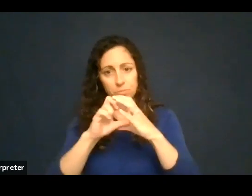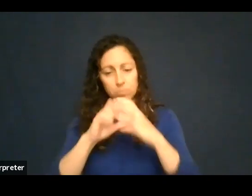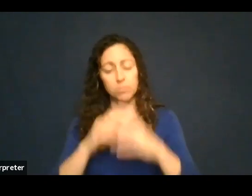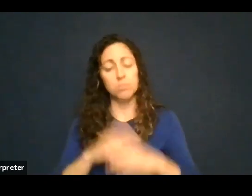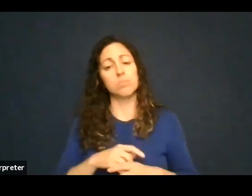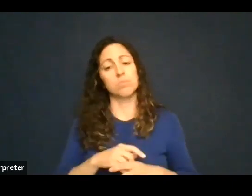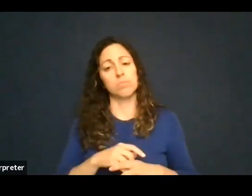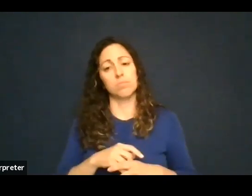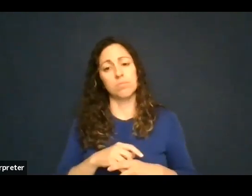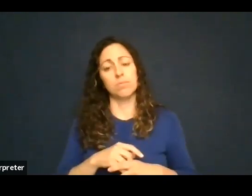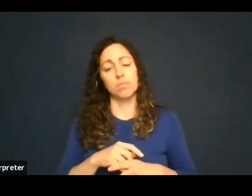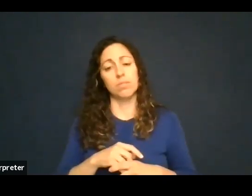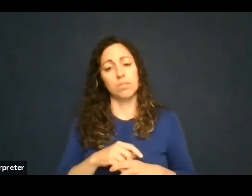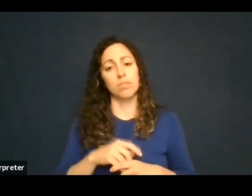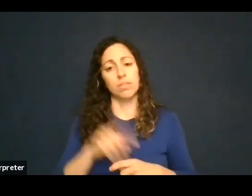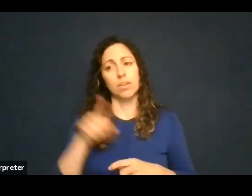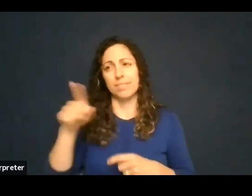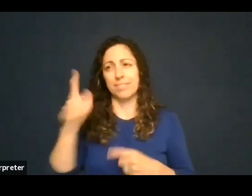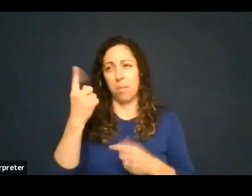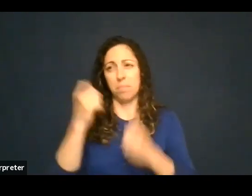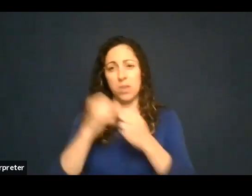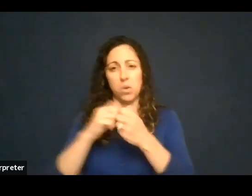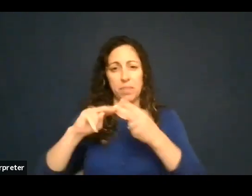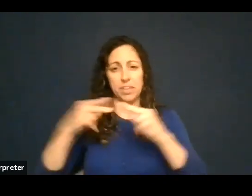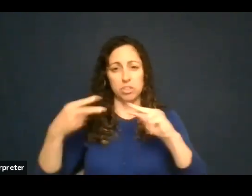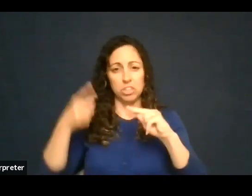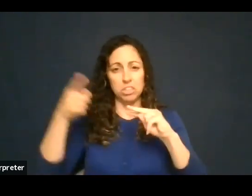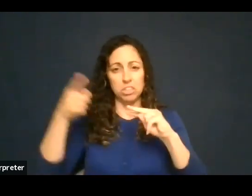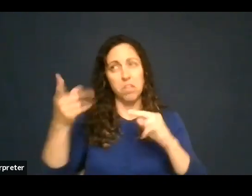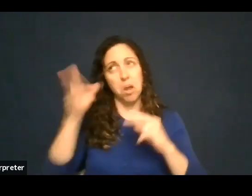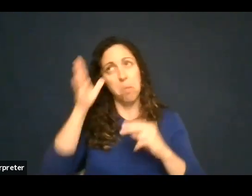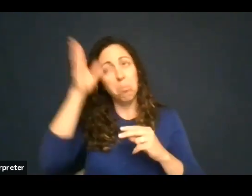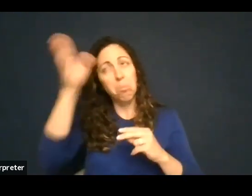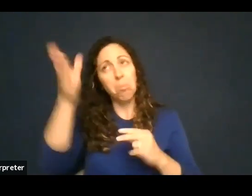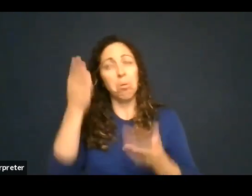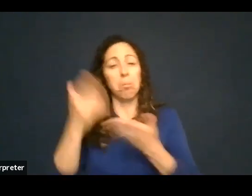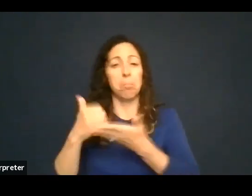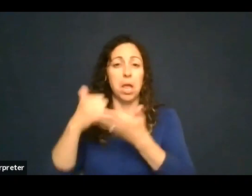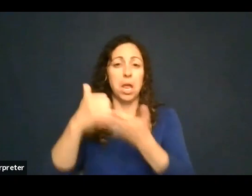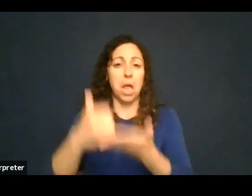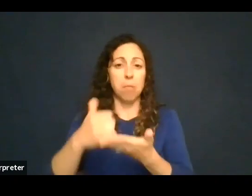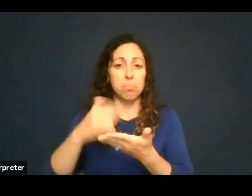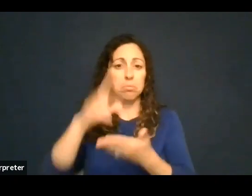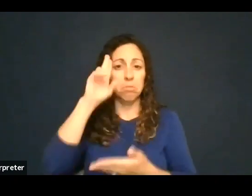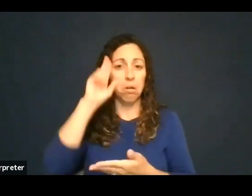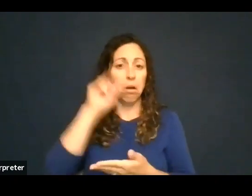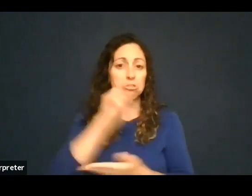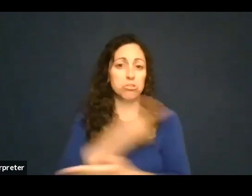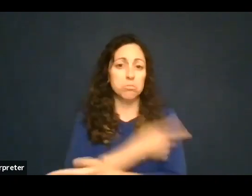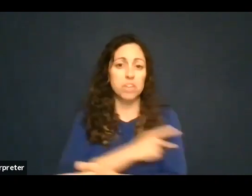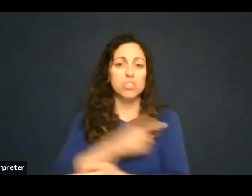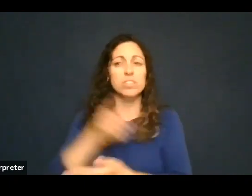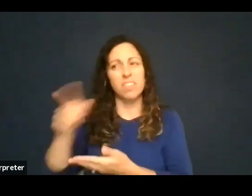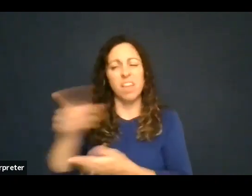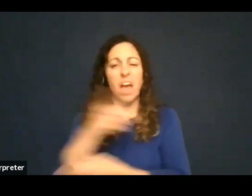help Usher patients, as well. That should move into a clinical trial next year. That's perfect.